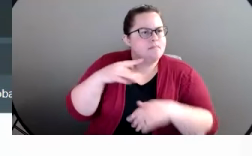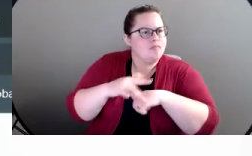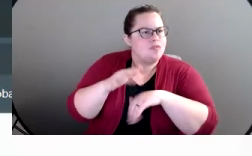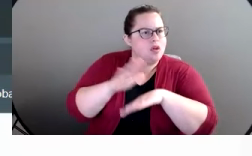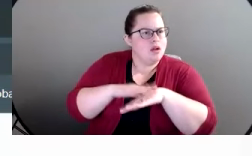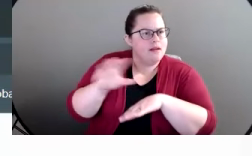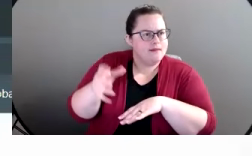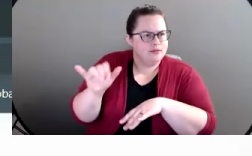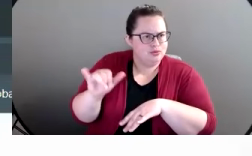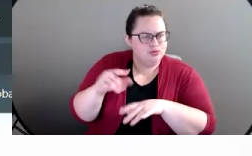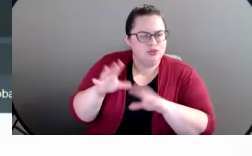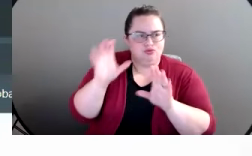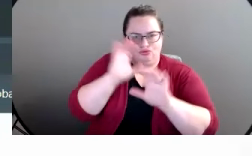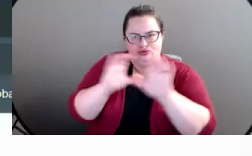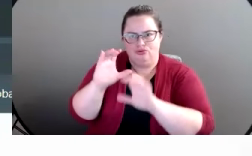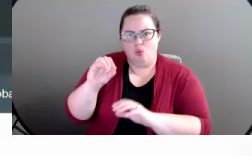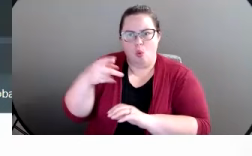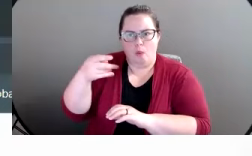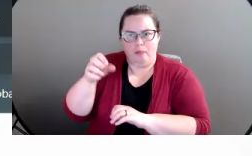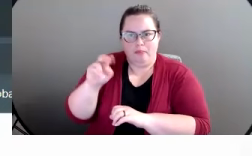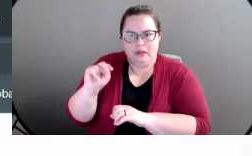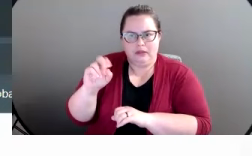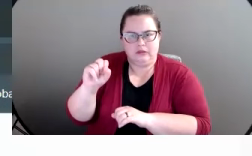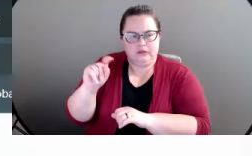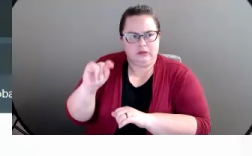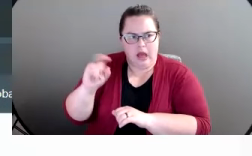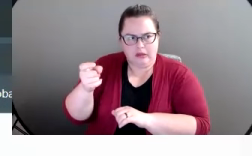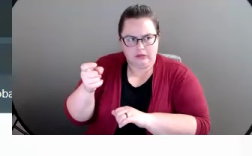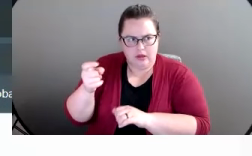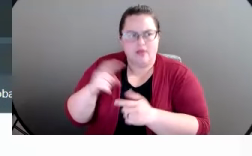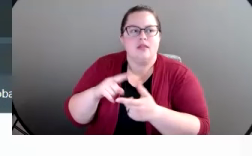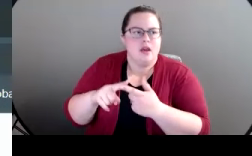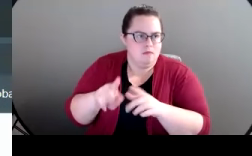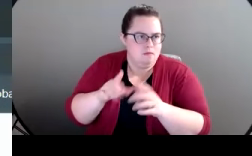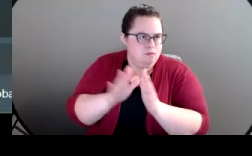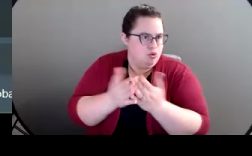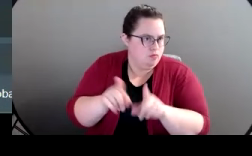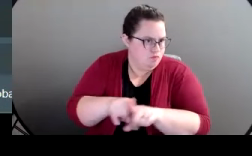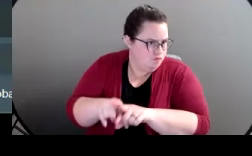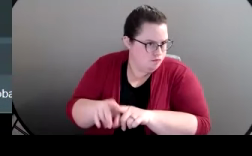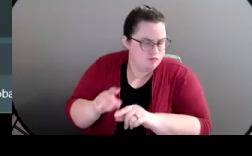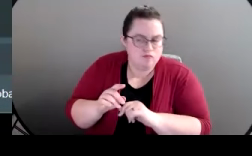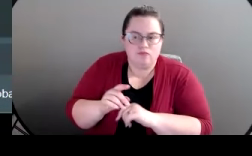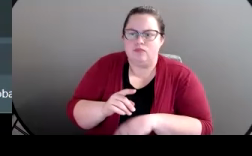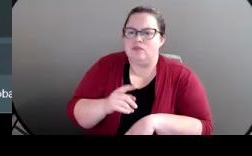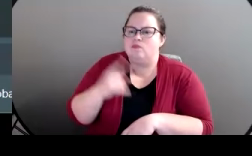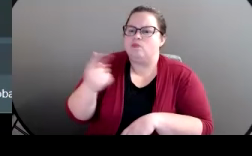And then the book that you're looking for there I did mention something on this slide that I want to make sure I remember.